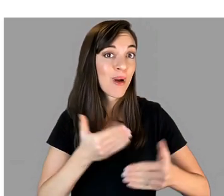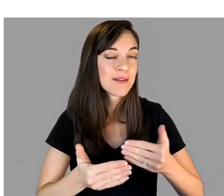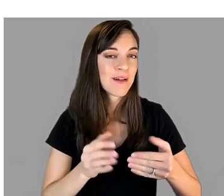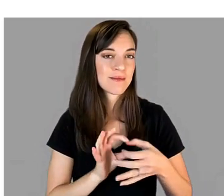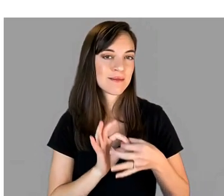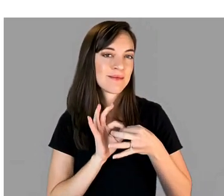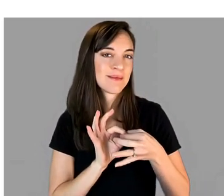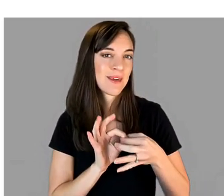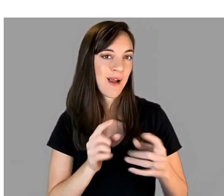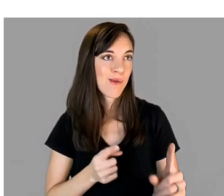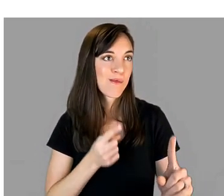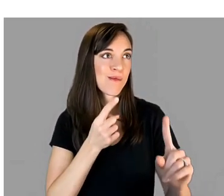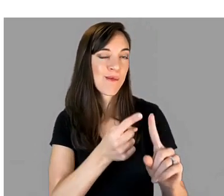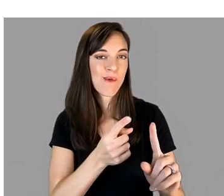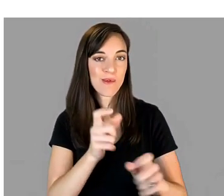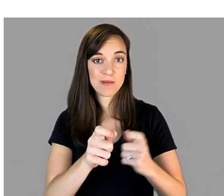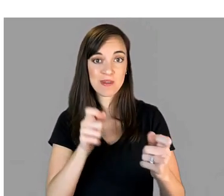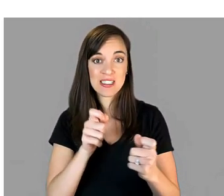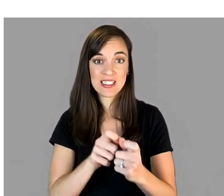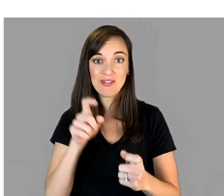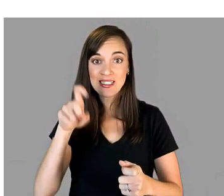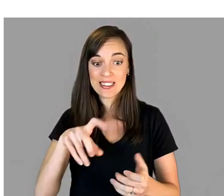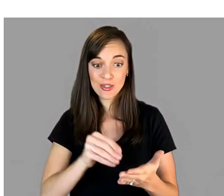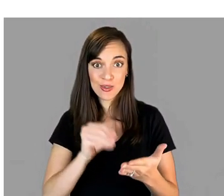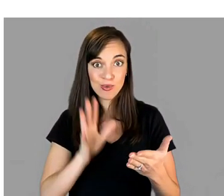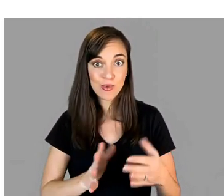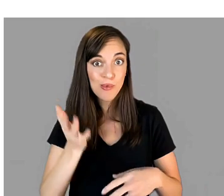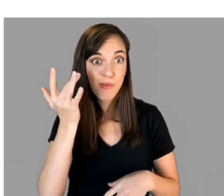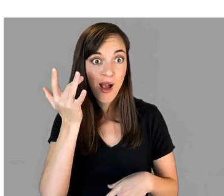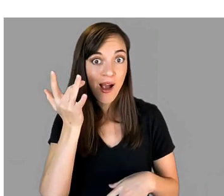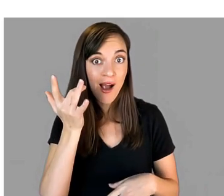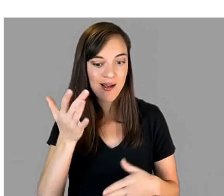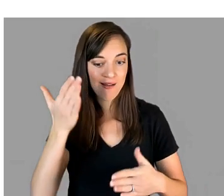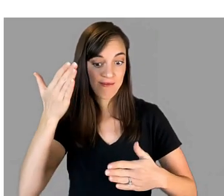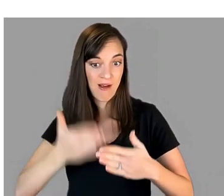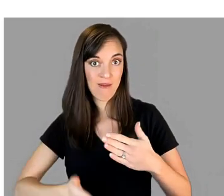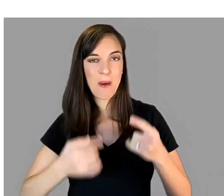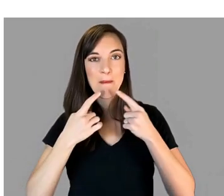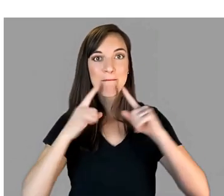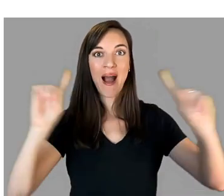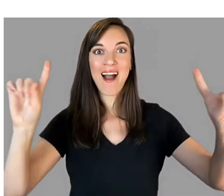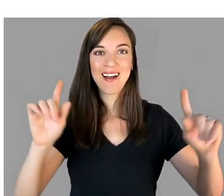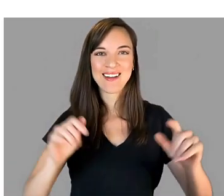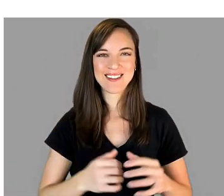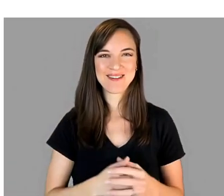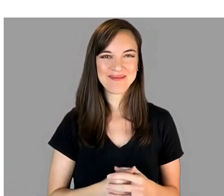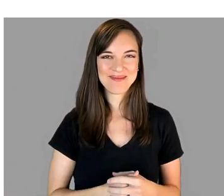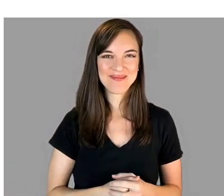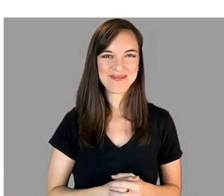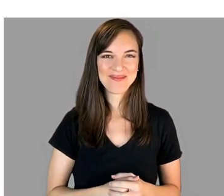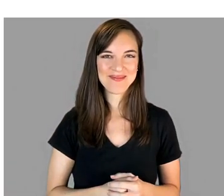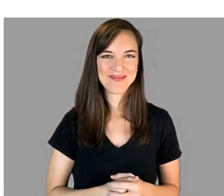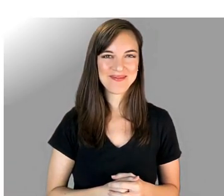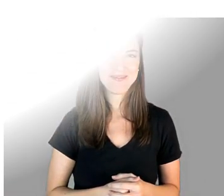The utilization of this process aligns the goals to the specific needs of the students to optimize outcomes for all students.